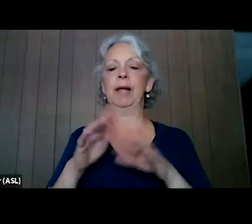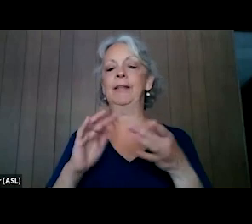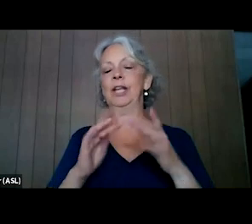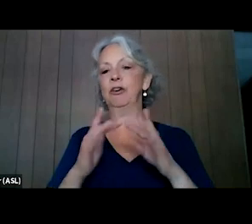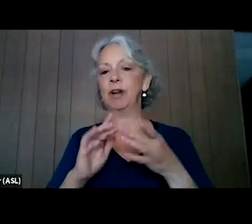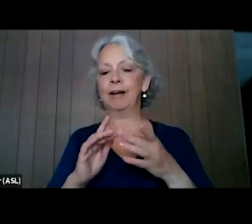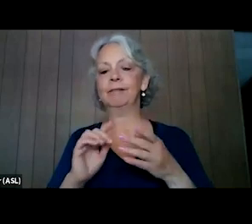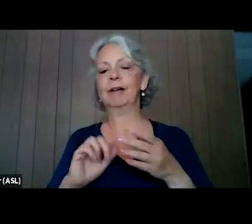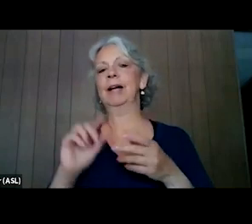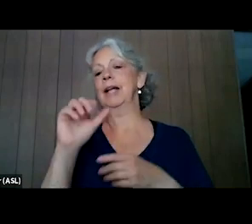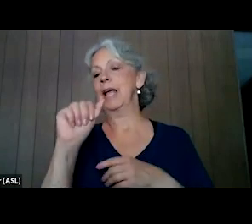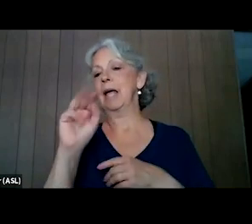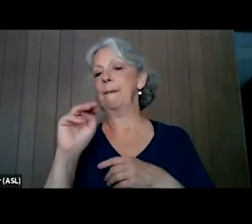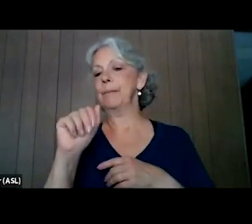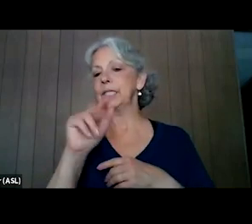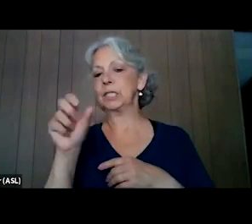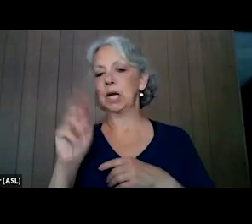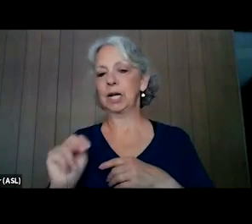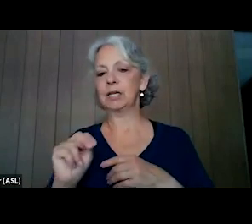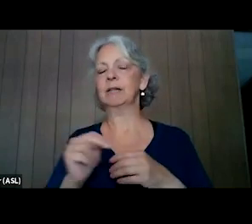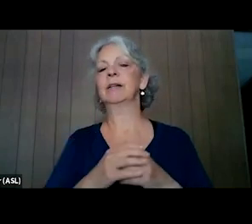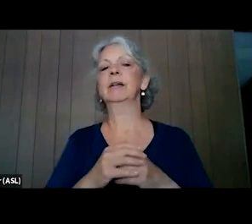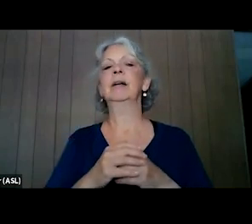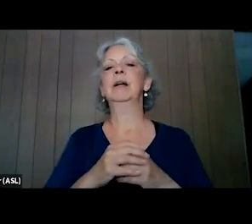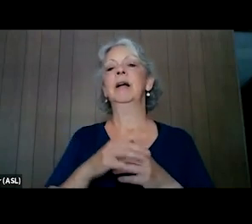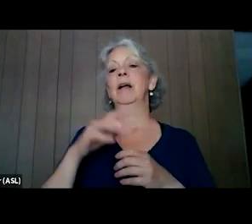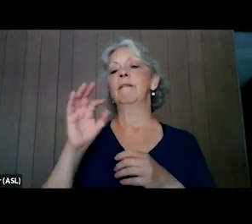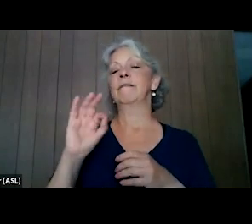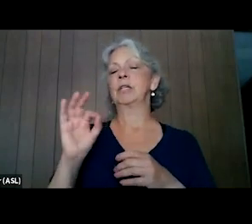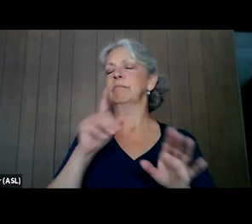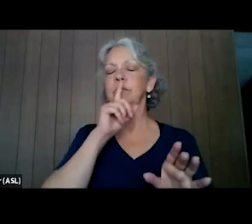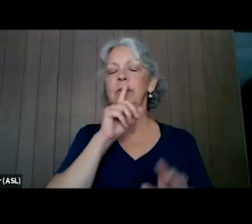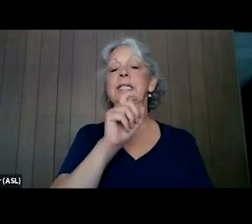You can even get them on Amazon nowadays. Fentanyl test strips, or excuse me, xylazine test strips